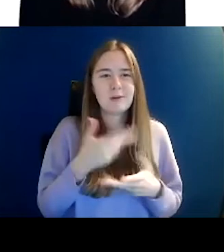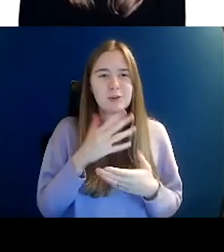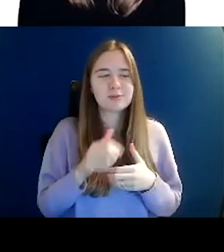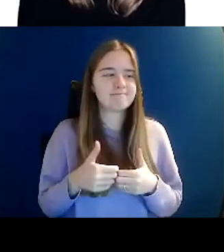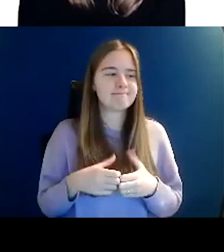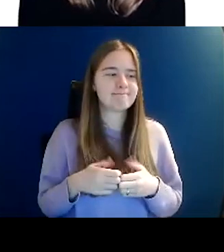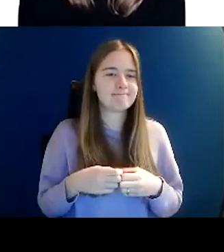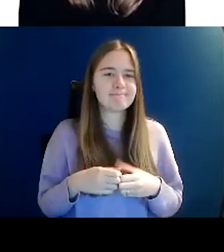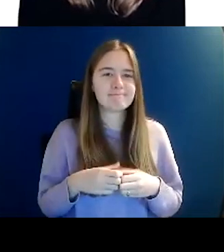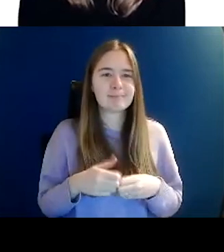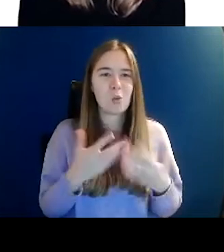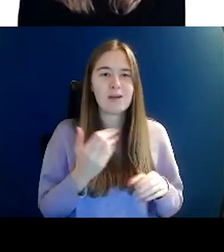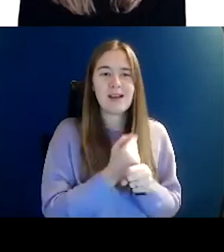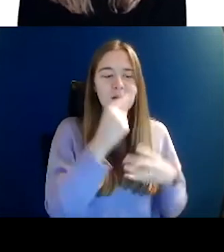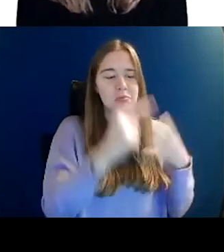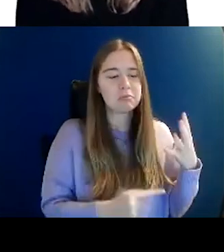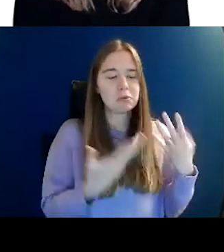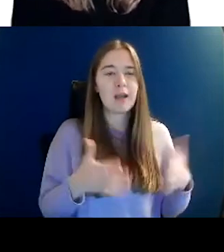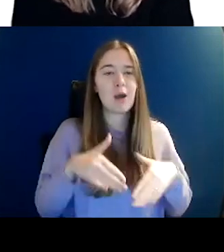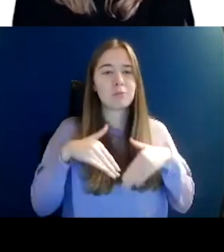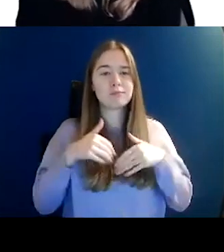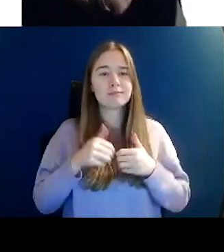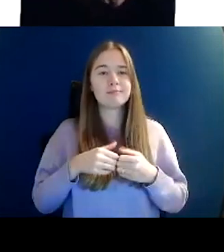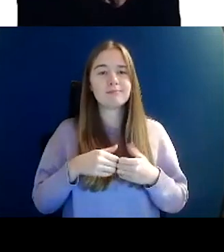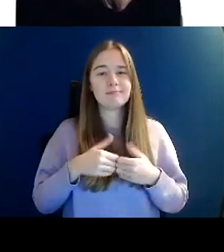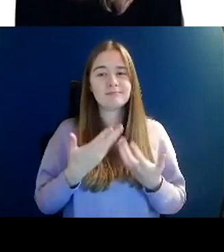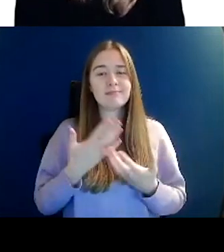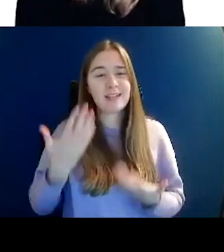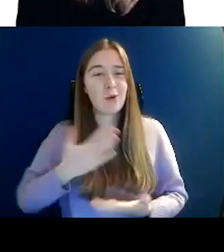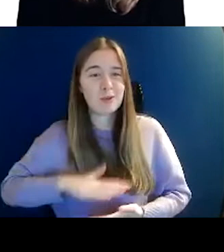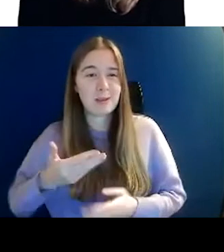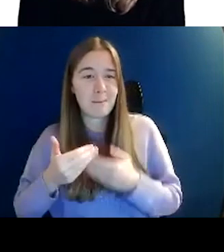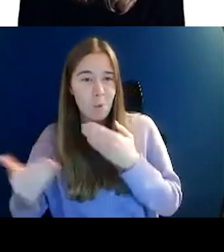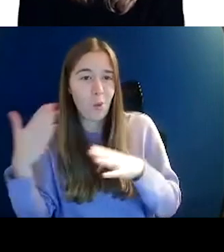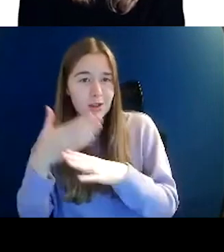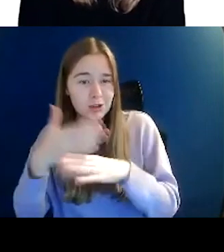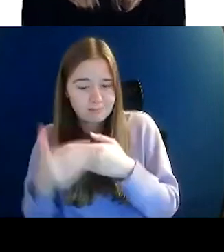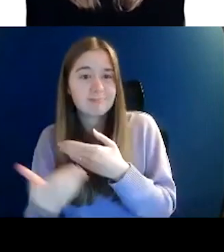So I think, yeah, it's time for big actions, if you understand me.